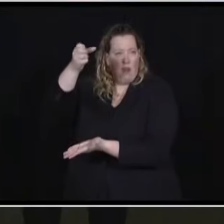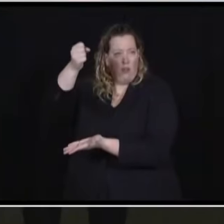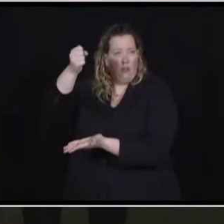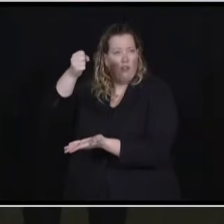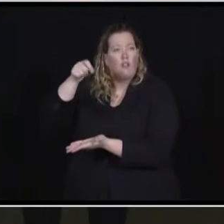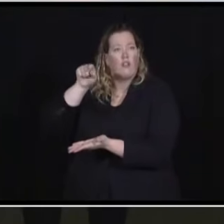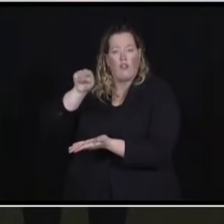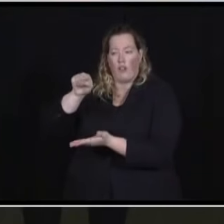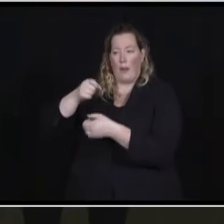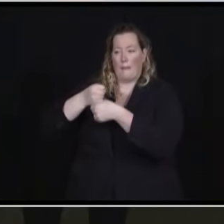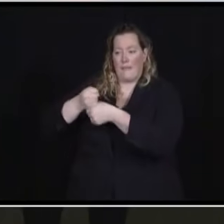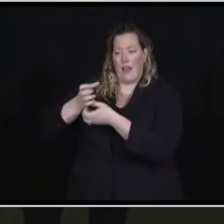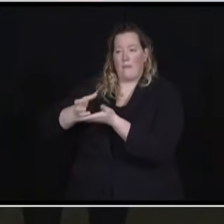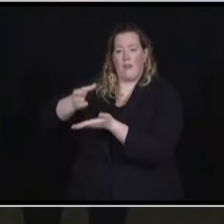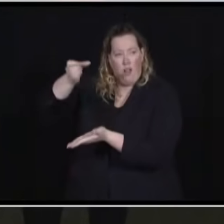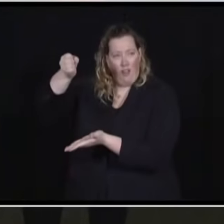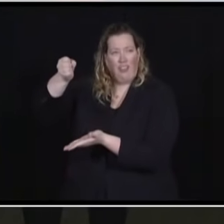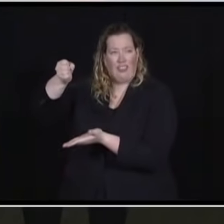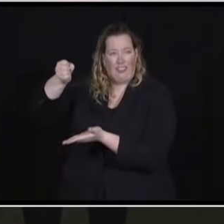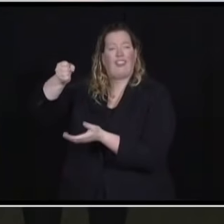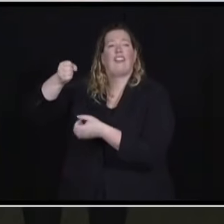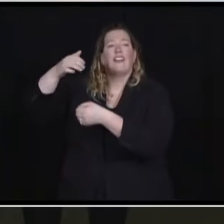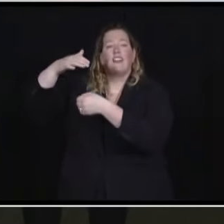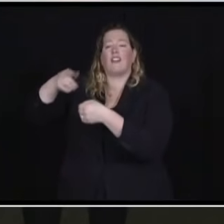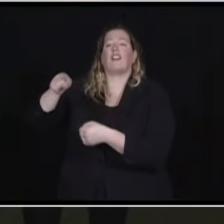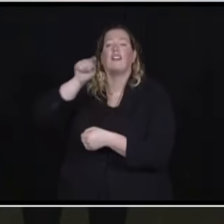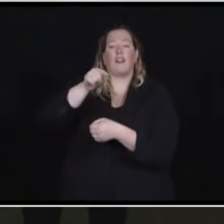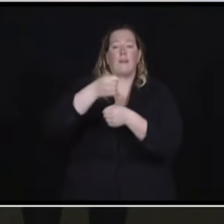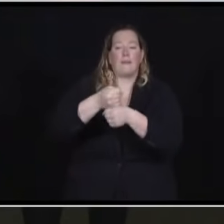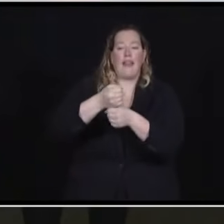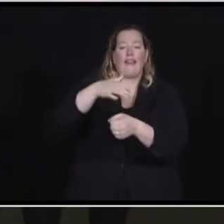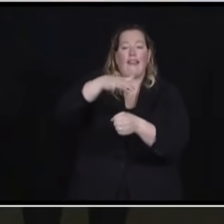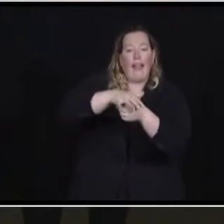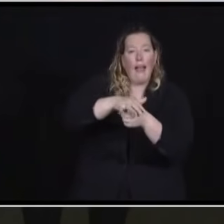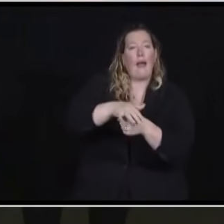any manufacturer other people, that's what I'm encouraging them to do